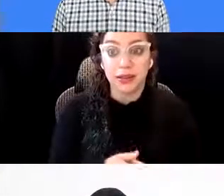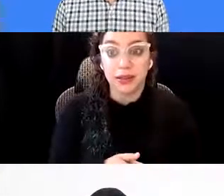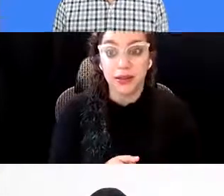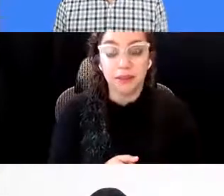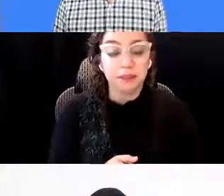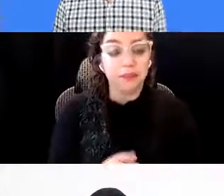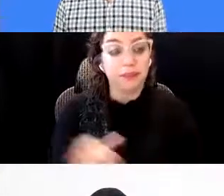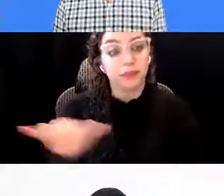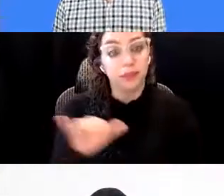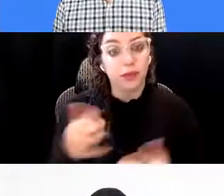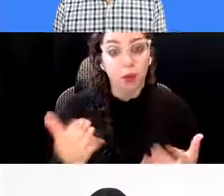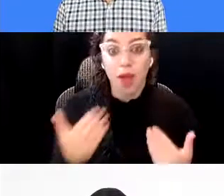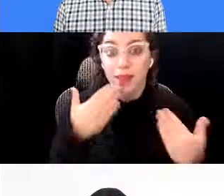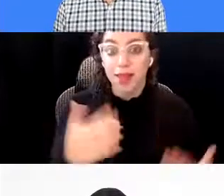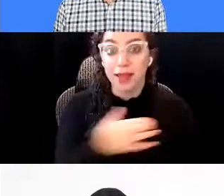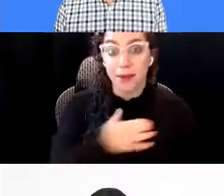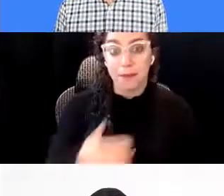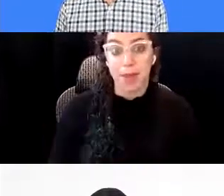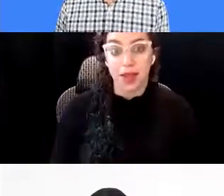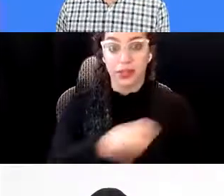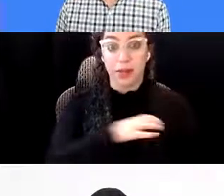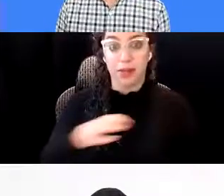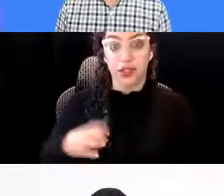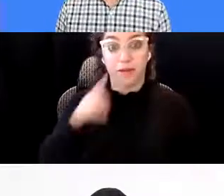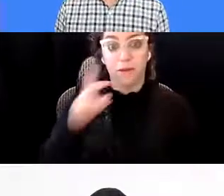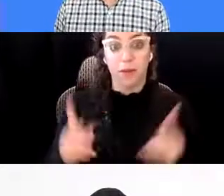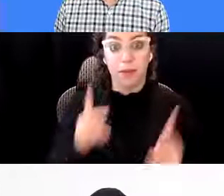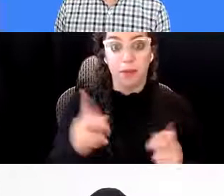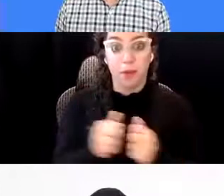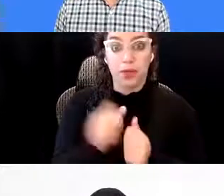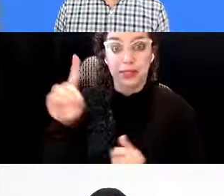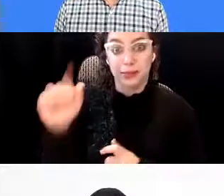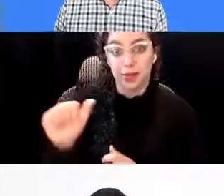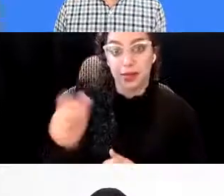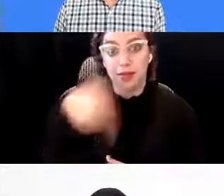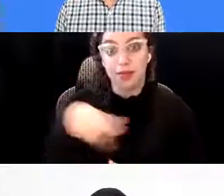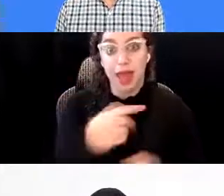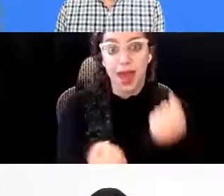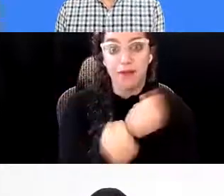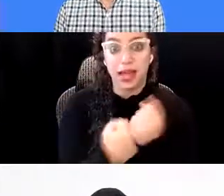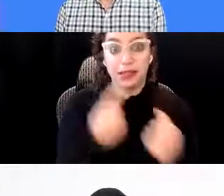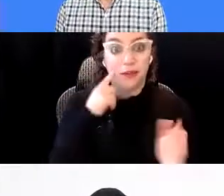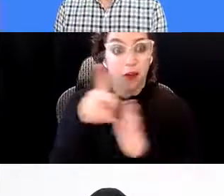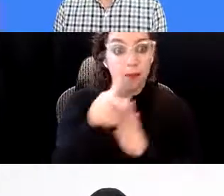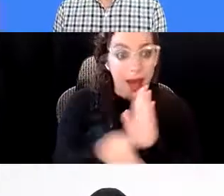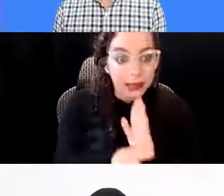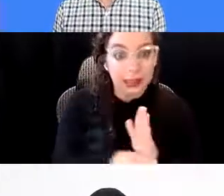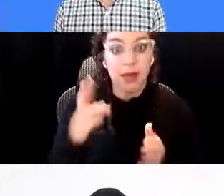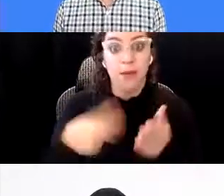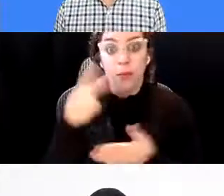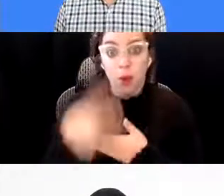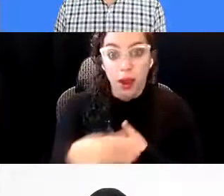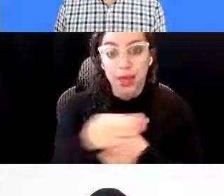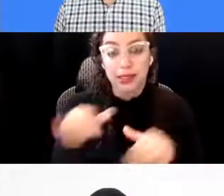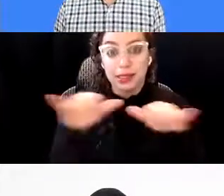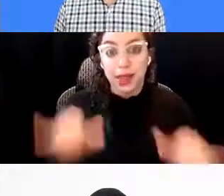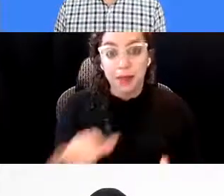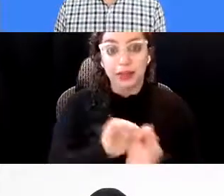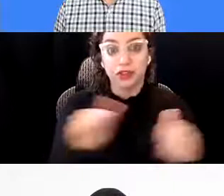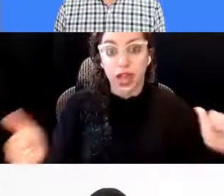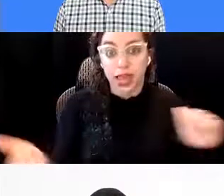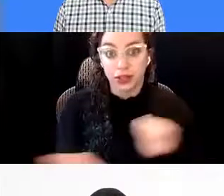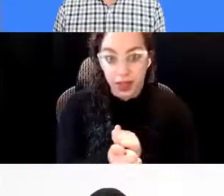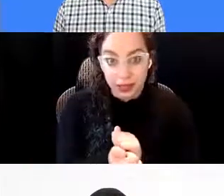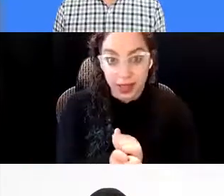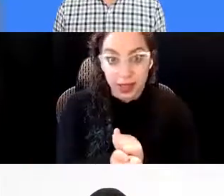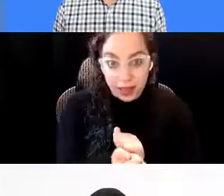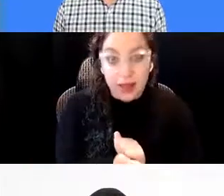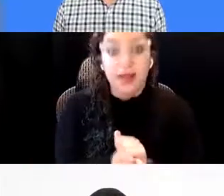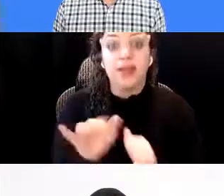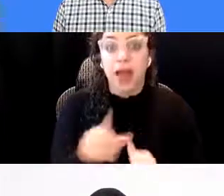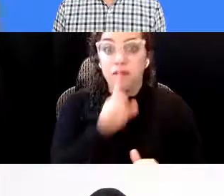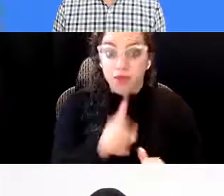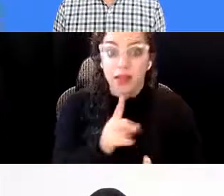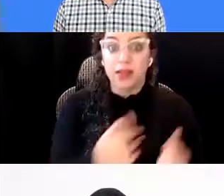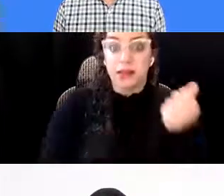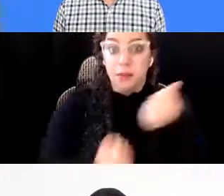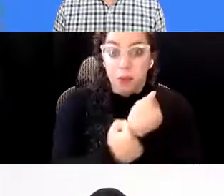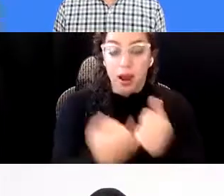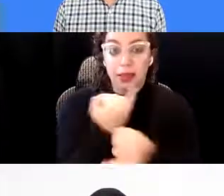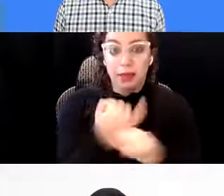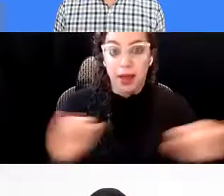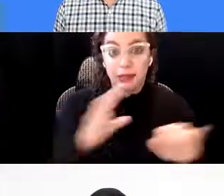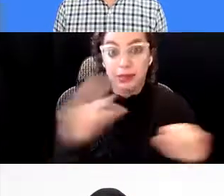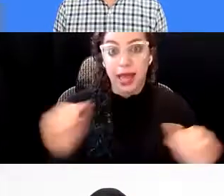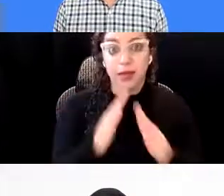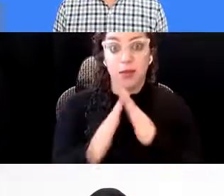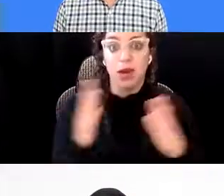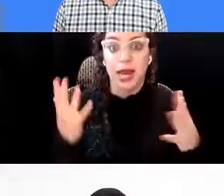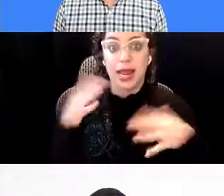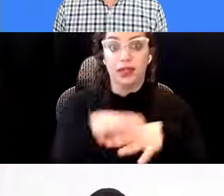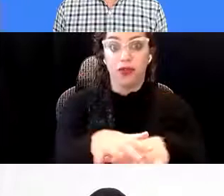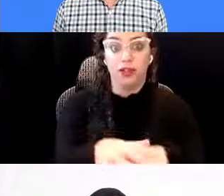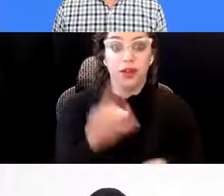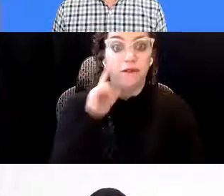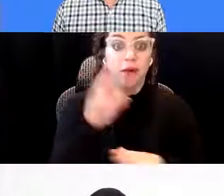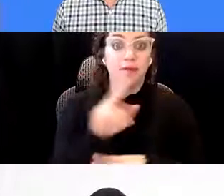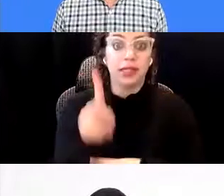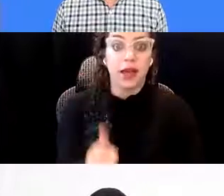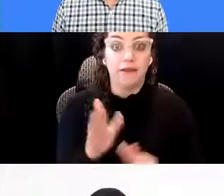We also want to thank the Mayor's Commission on People with Disabilities, which advocates for policies, programs and systemic changes that maximize independence and community integration for Philadelphians with disabilities.